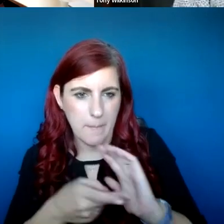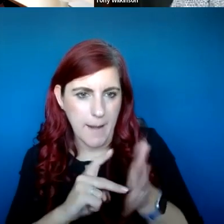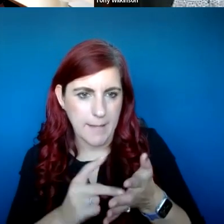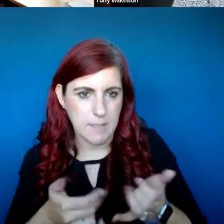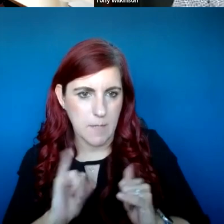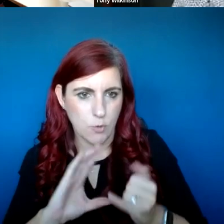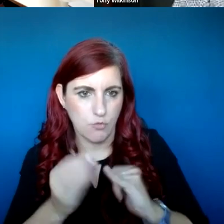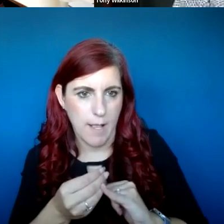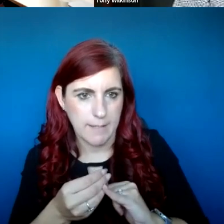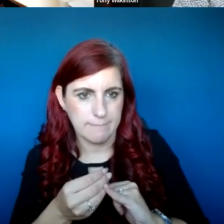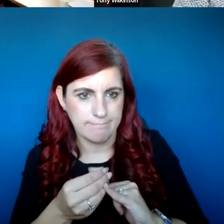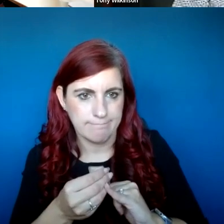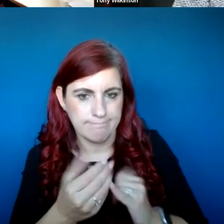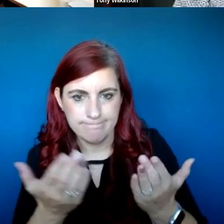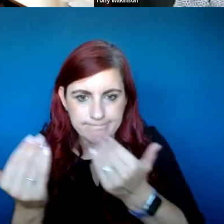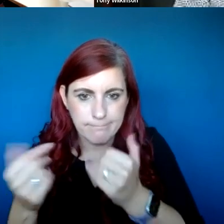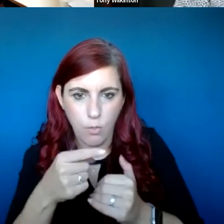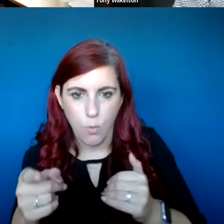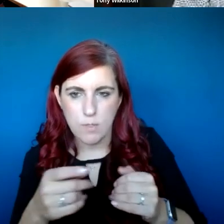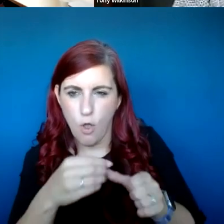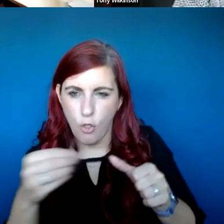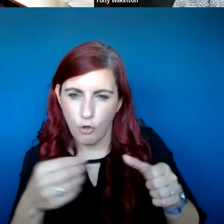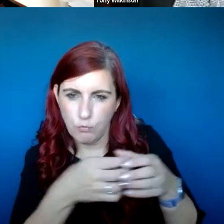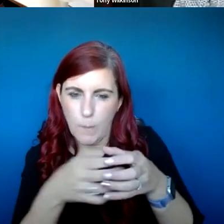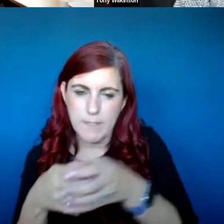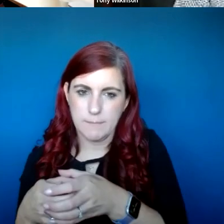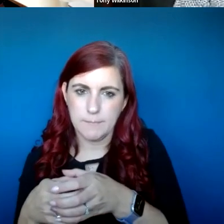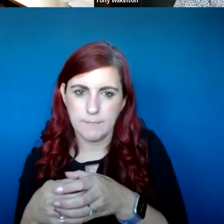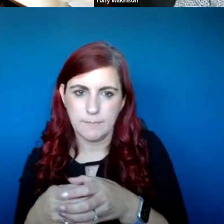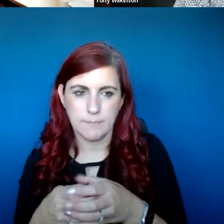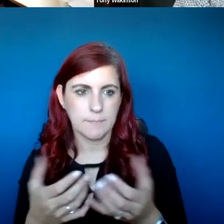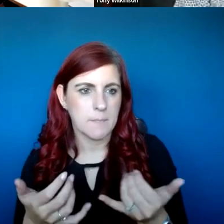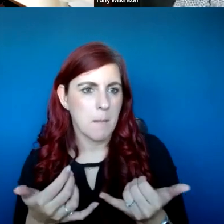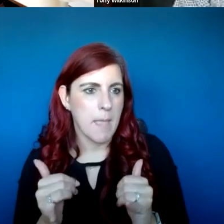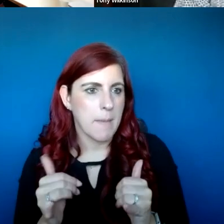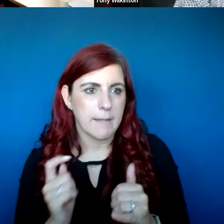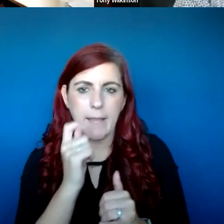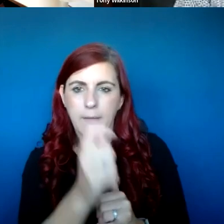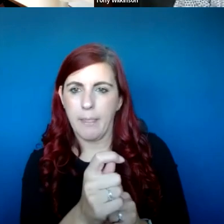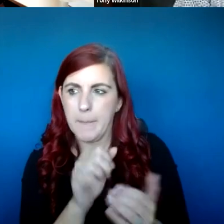groups, perhaps providing those groups with paper versions of the survey earlier